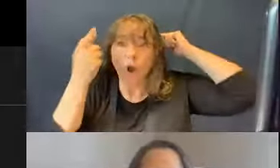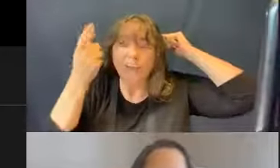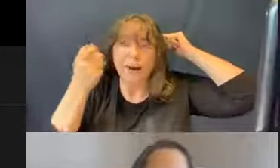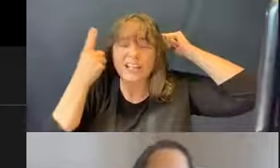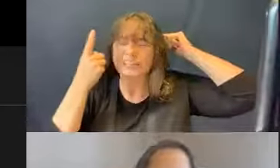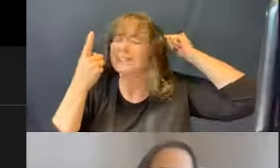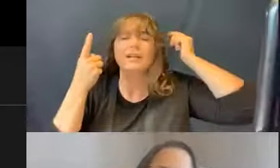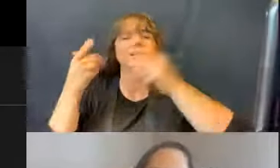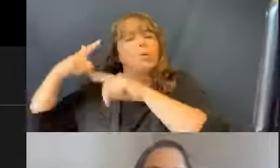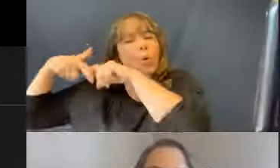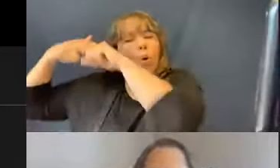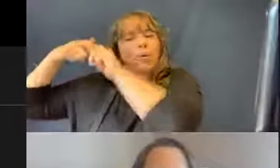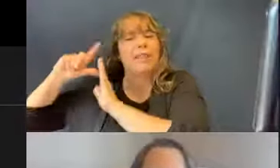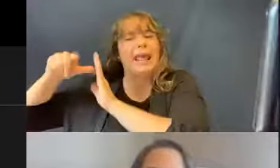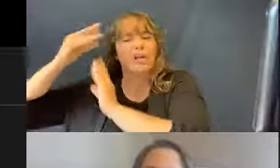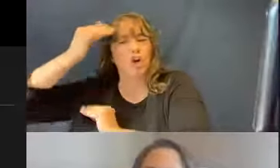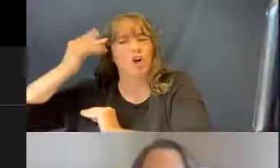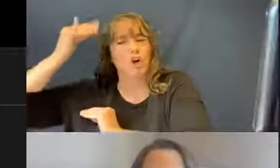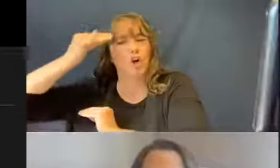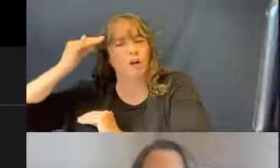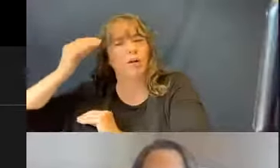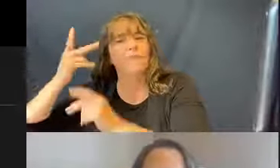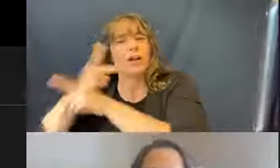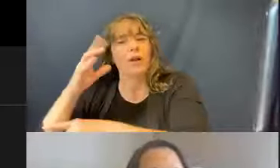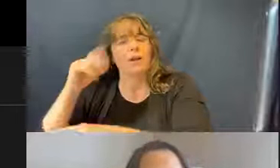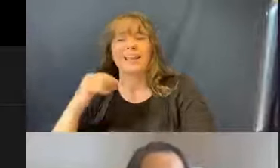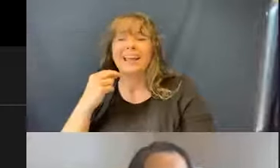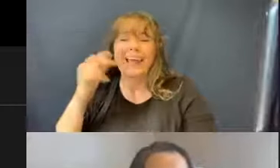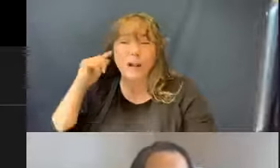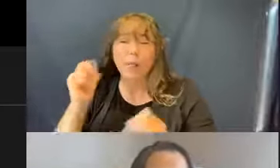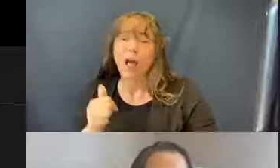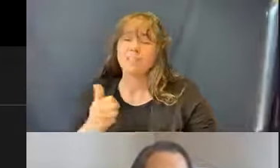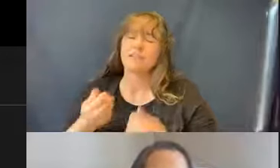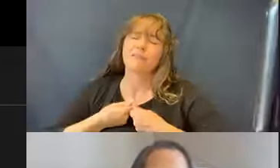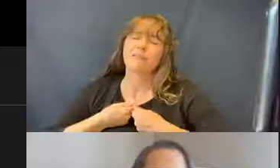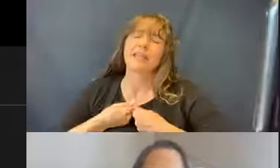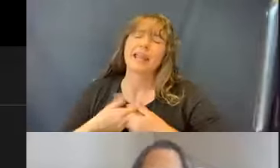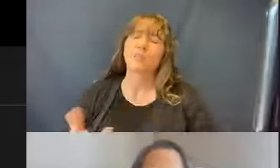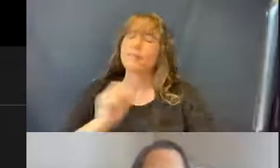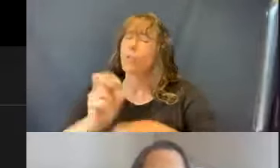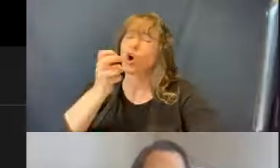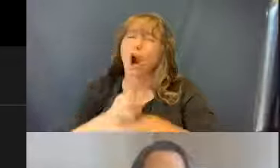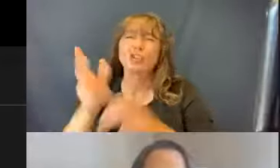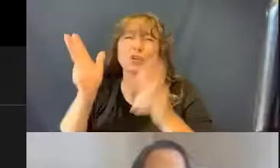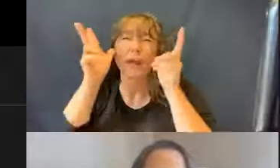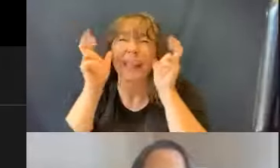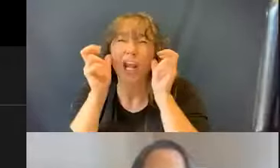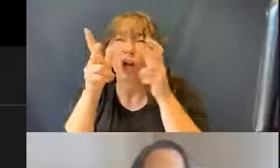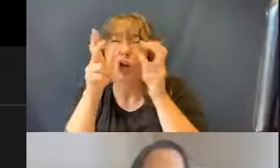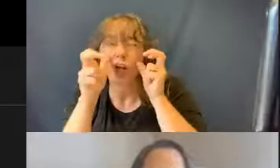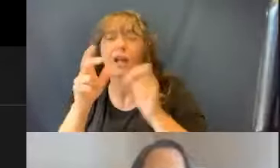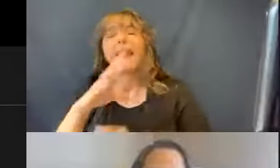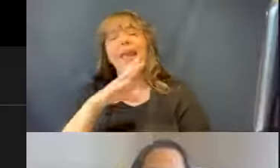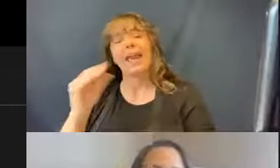time. Hearing loss is fatiguing. We have to work harder to hear, and so we have less chance